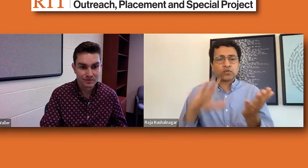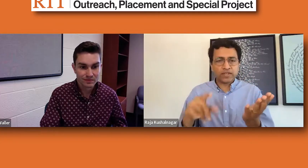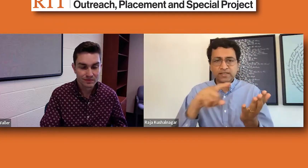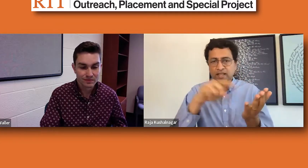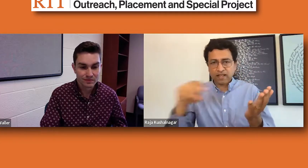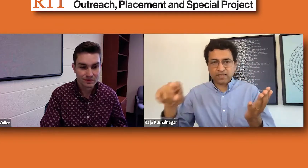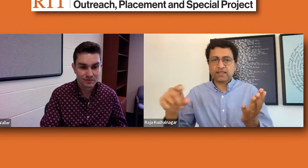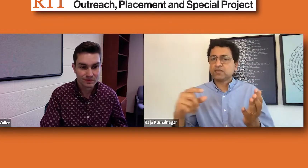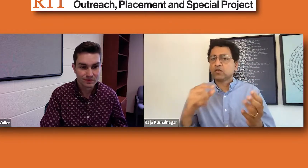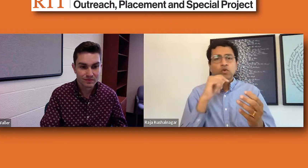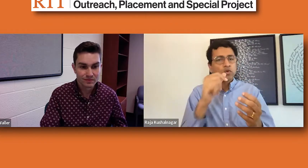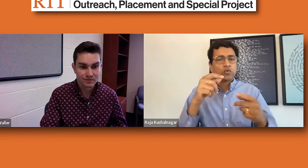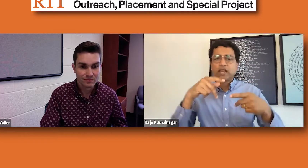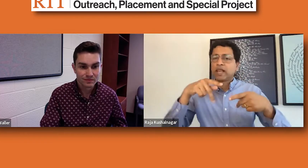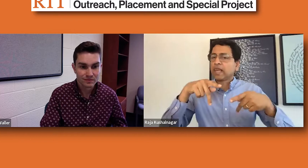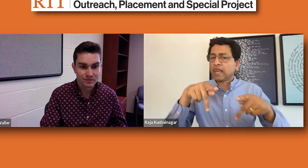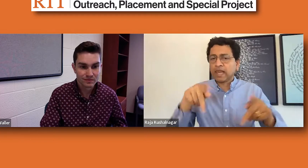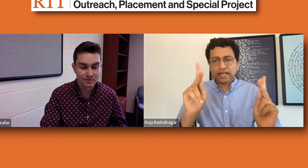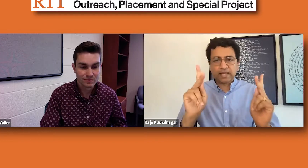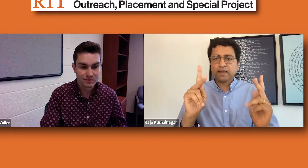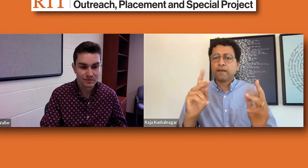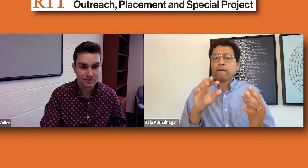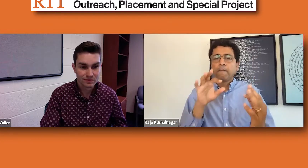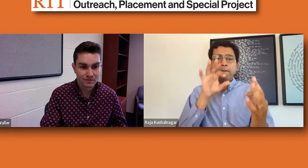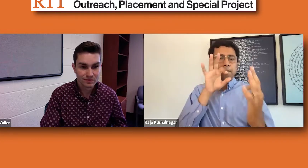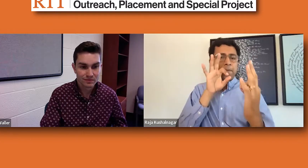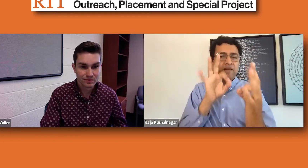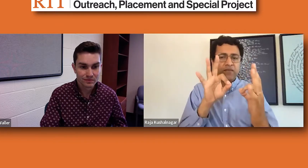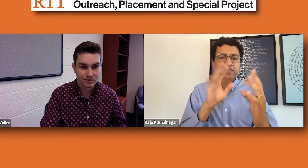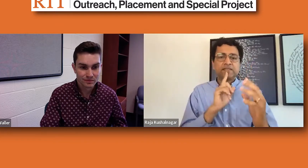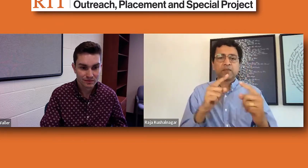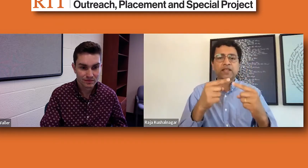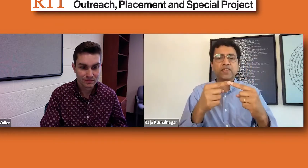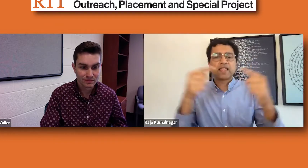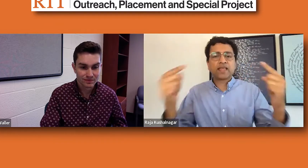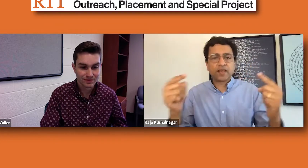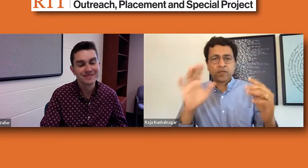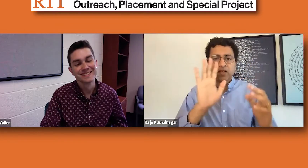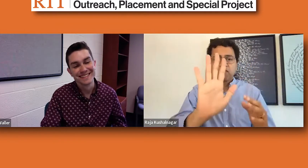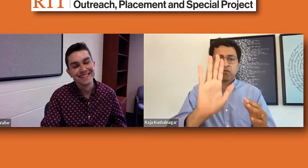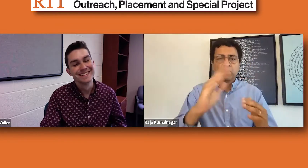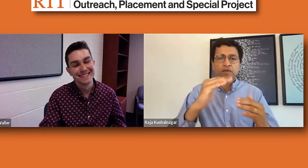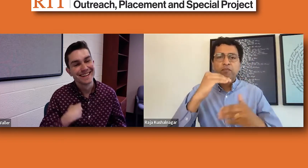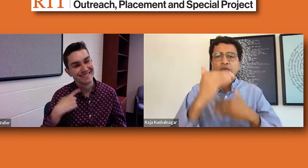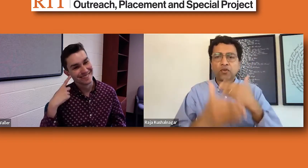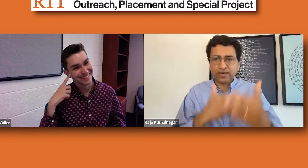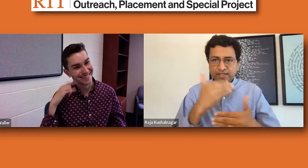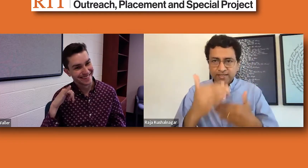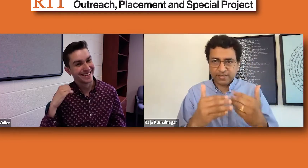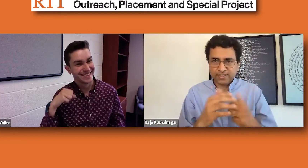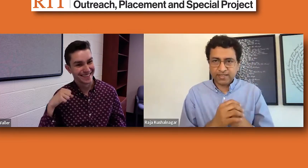And the one thing I always impress upon my students,